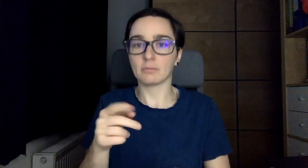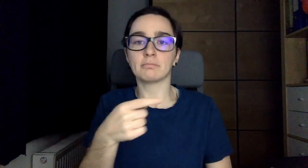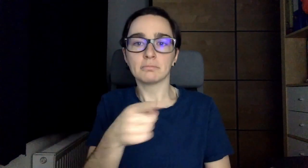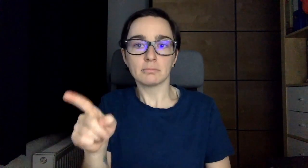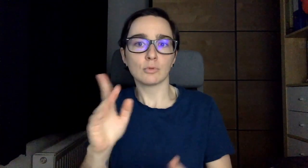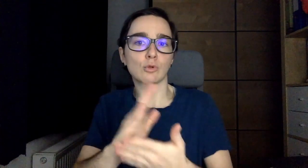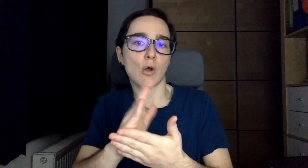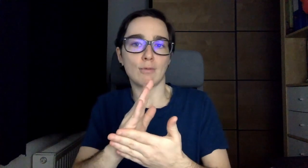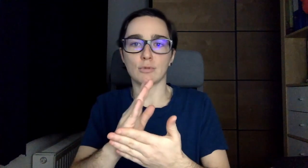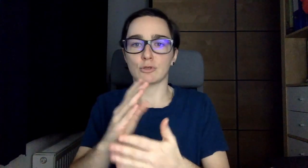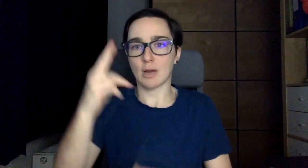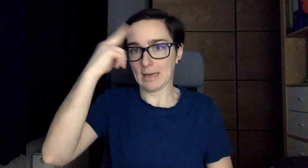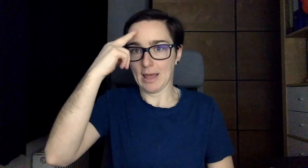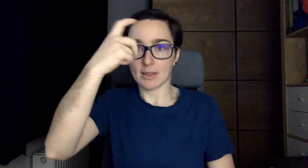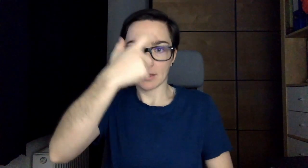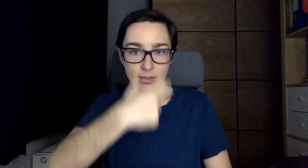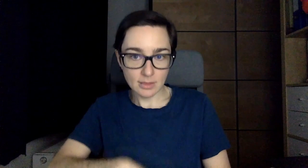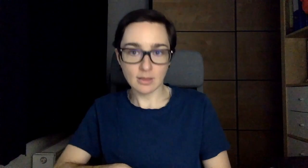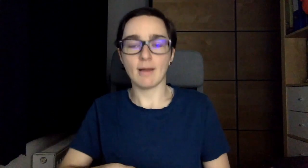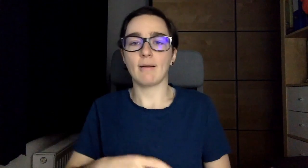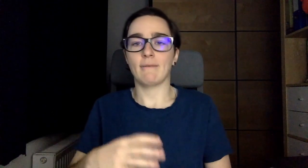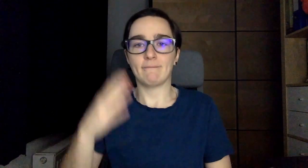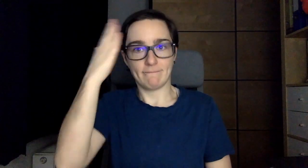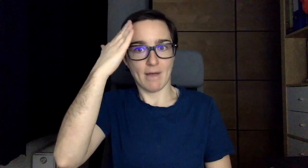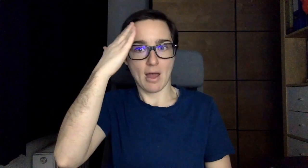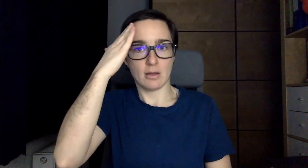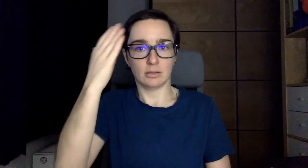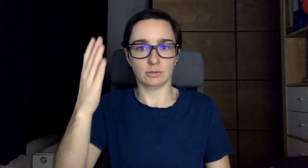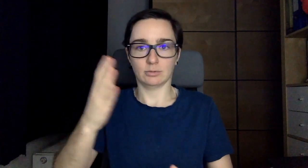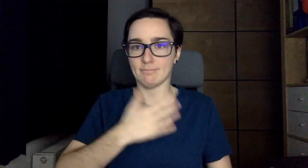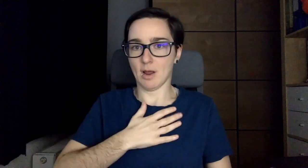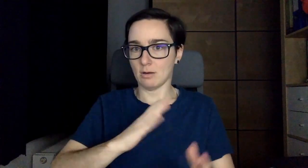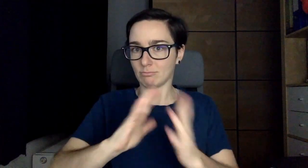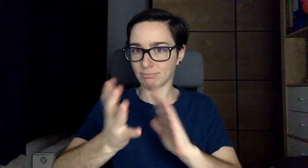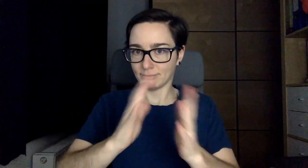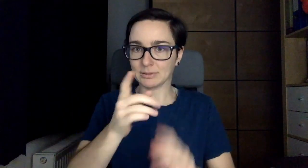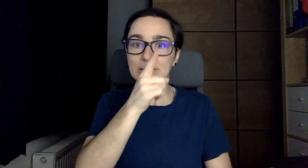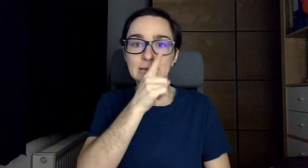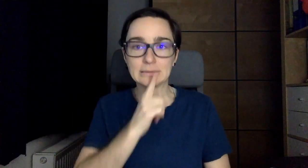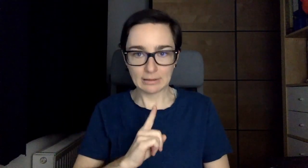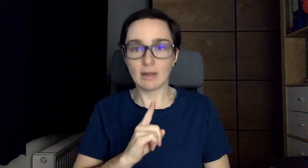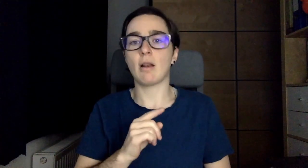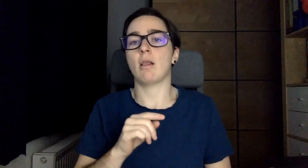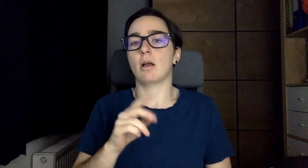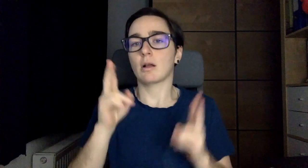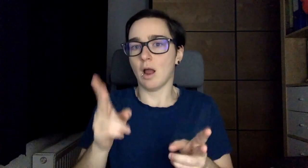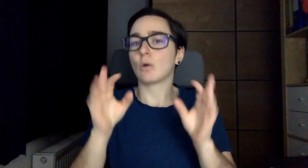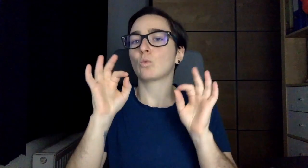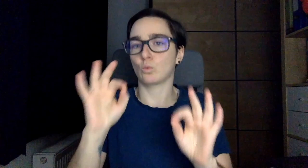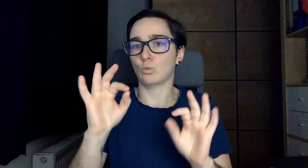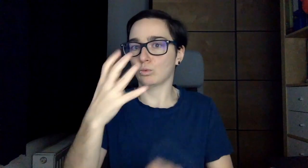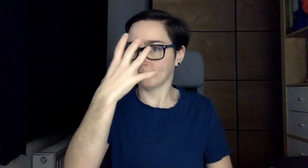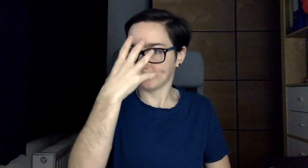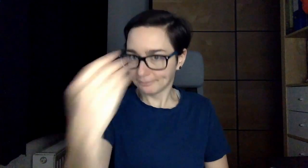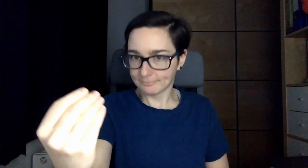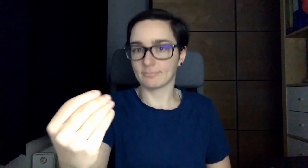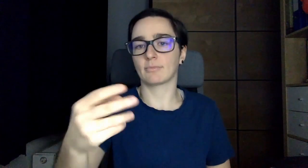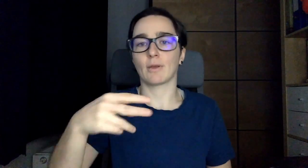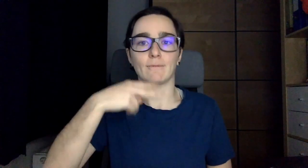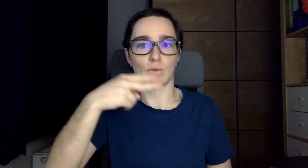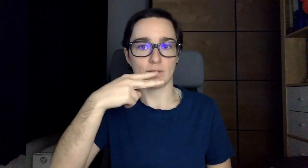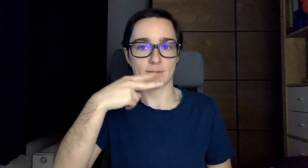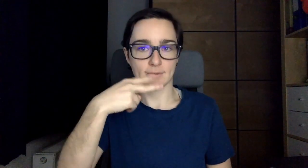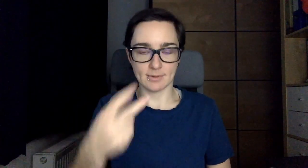These interpreters know me and know my style of signing very well and voice for me.